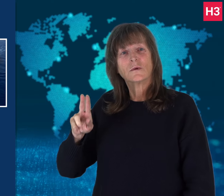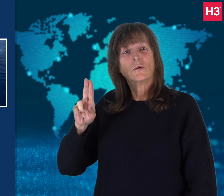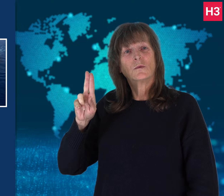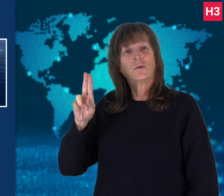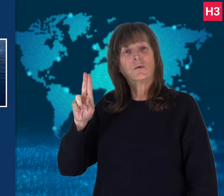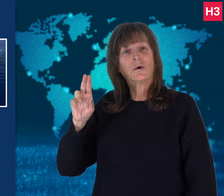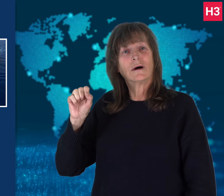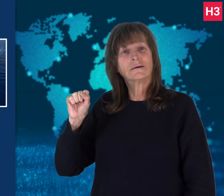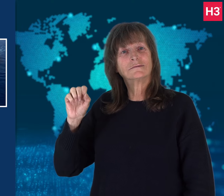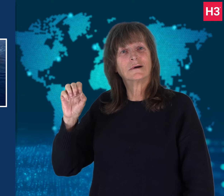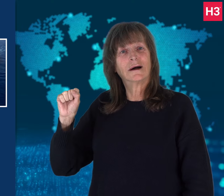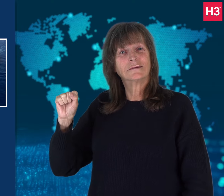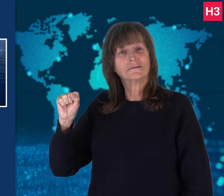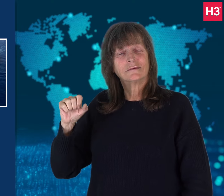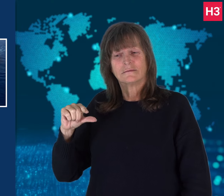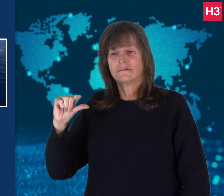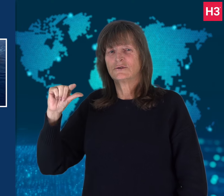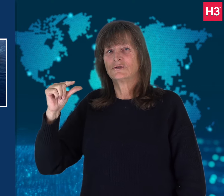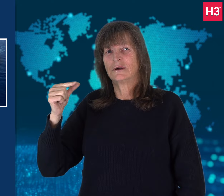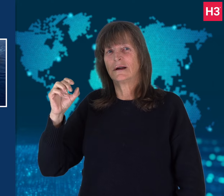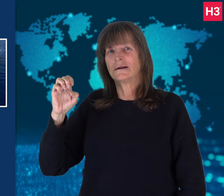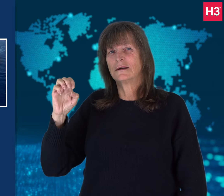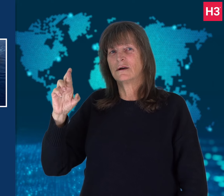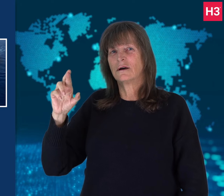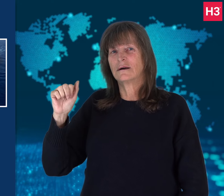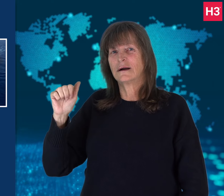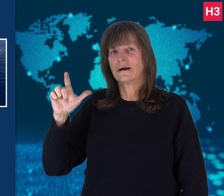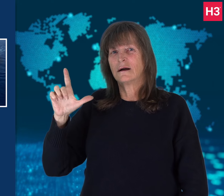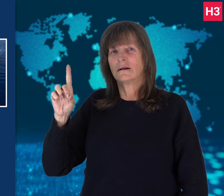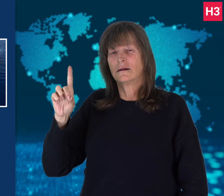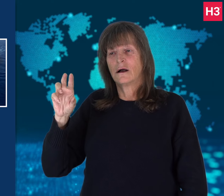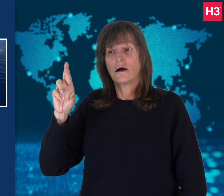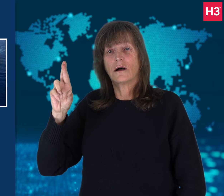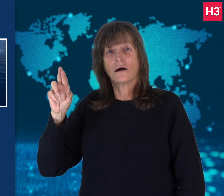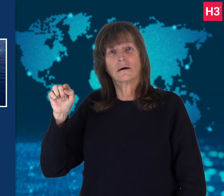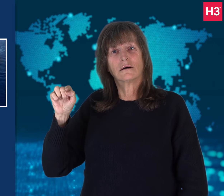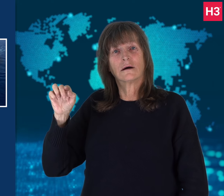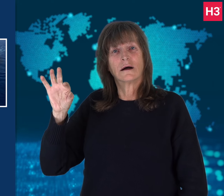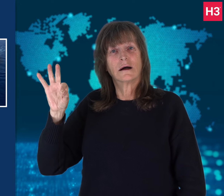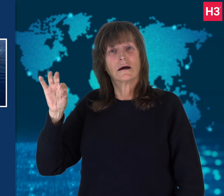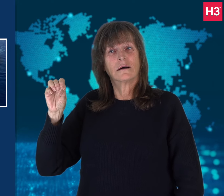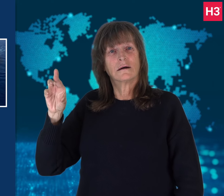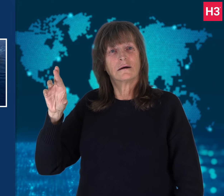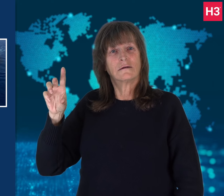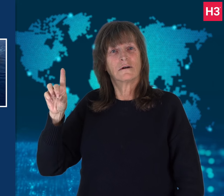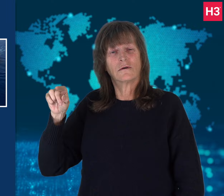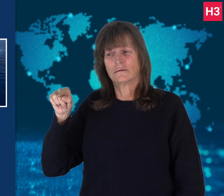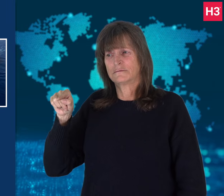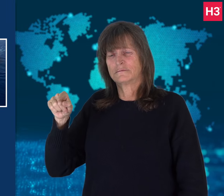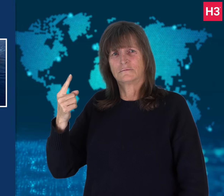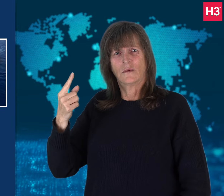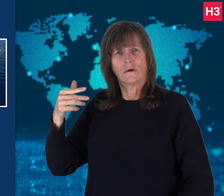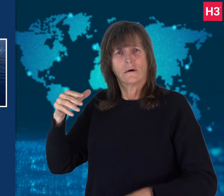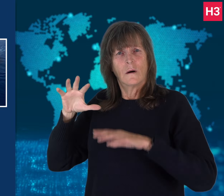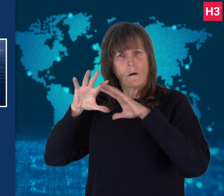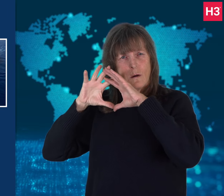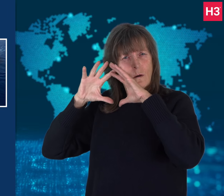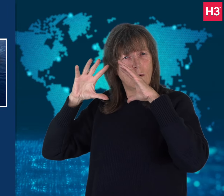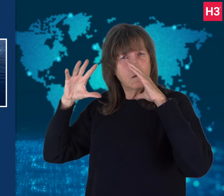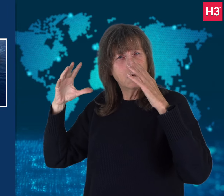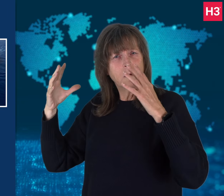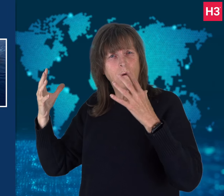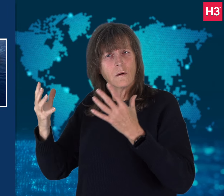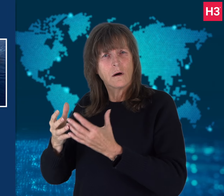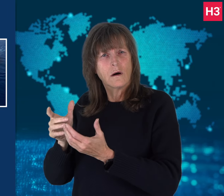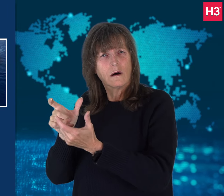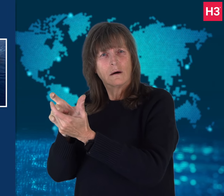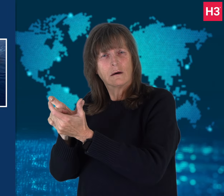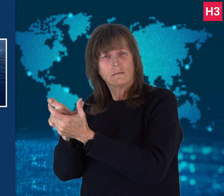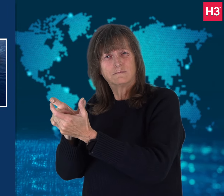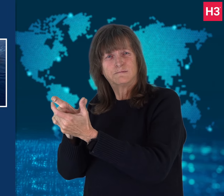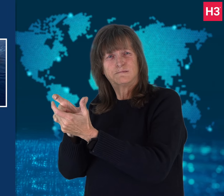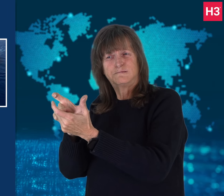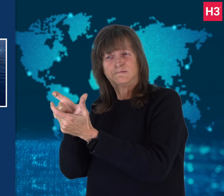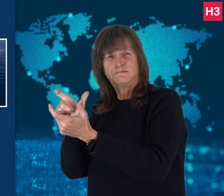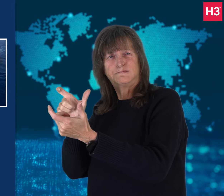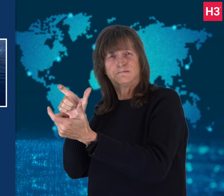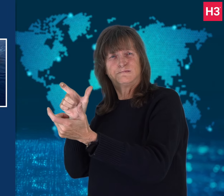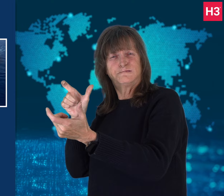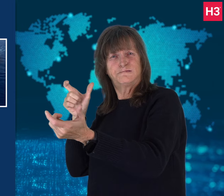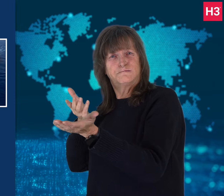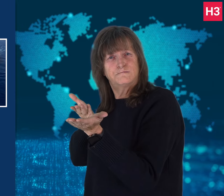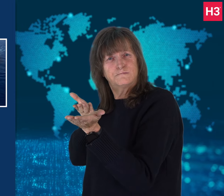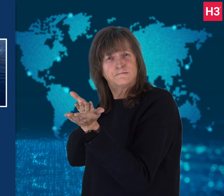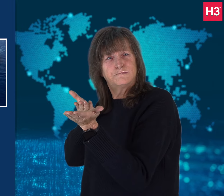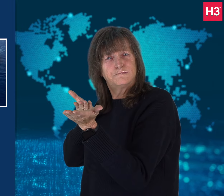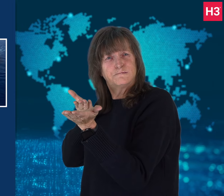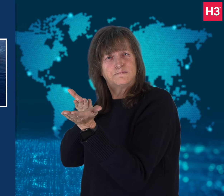The USS Gerald R. Ford, one of the world’s largest warships,